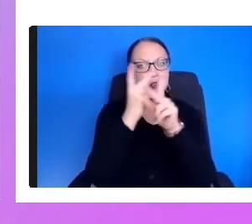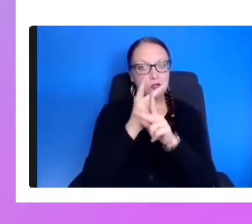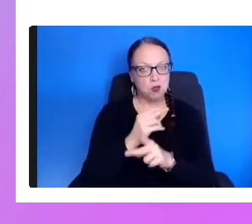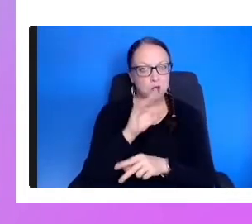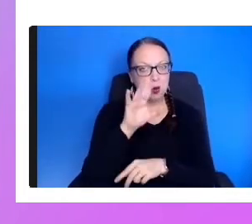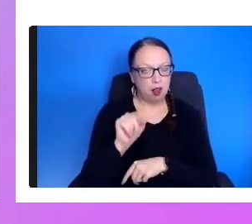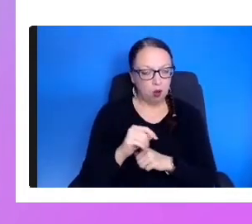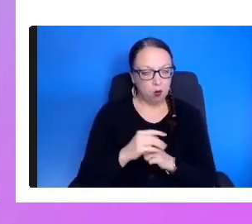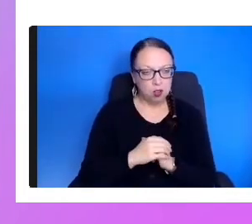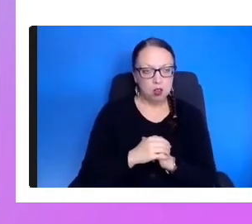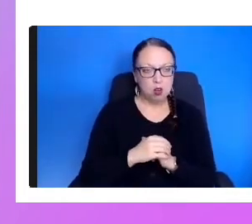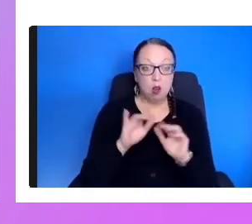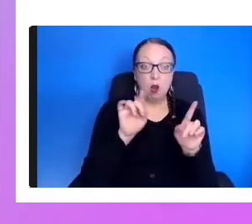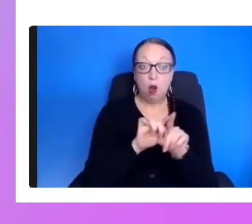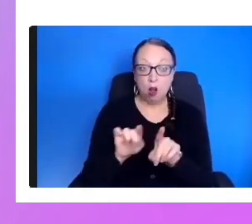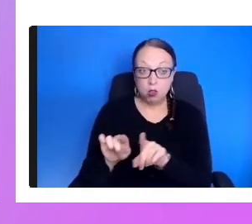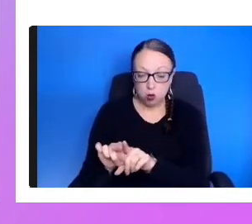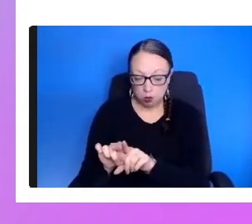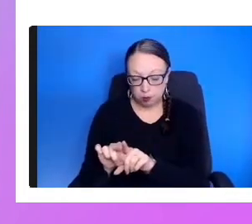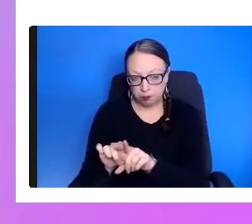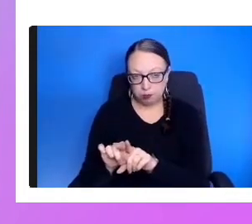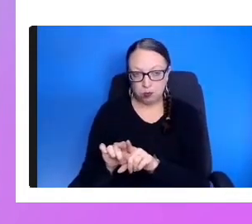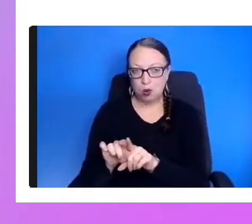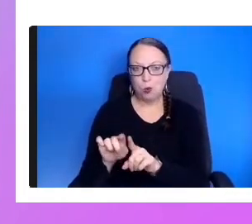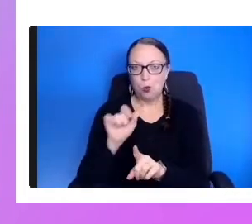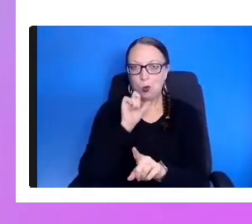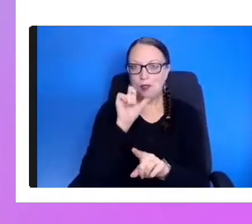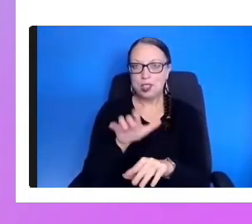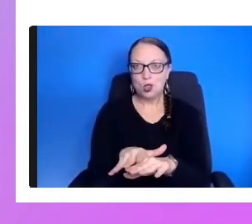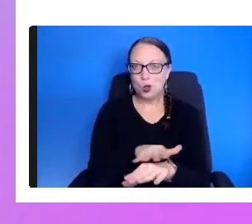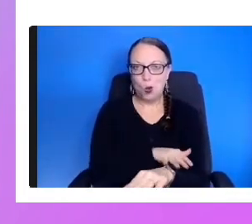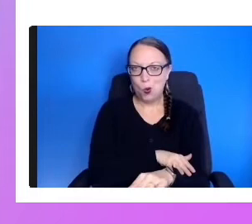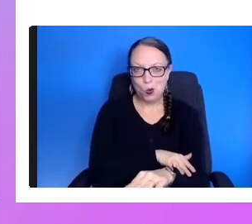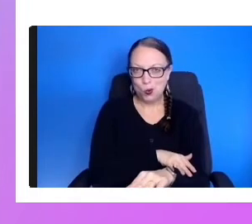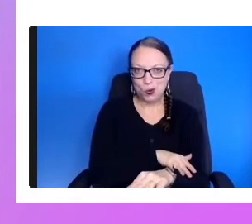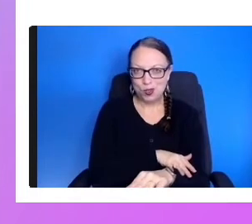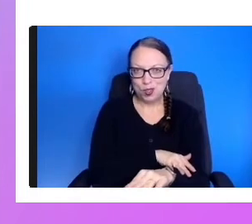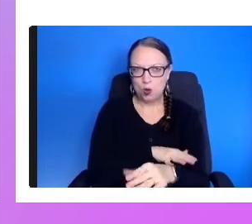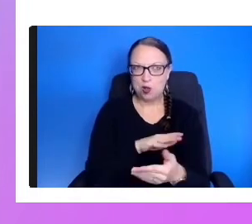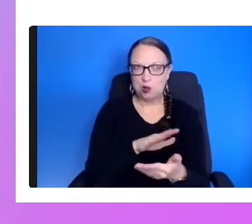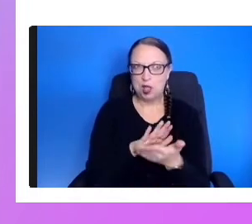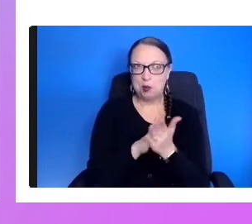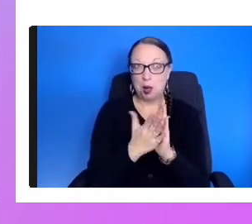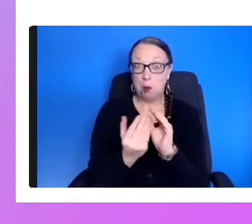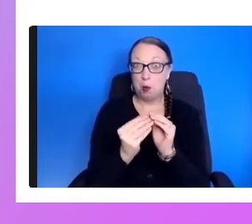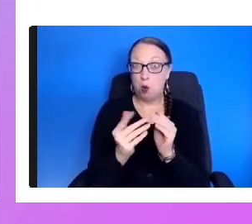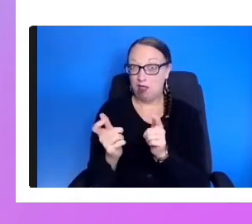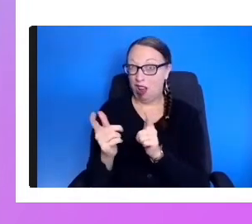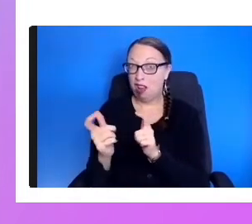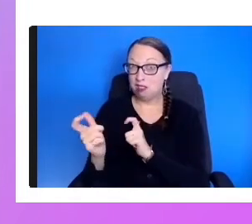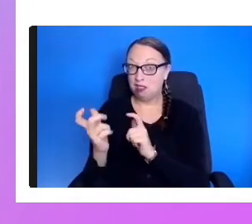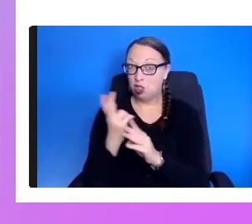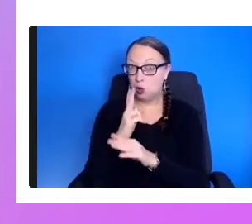we have found it hasn't slowed us down actually it's almost sped us up really because people can engage